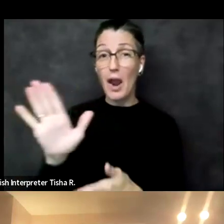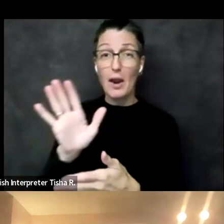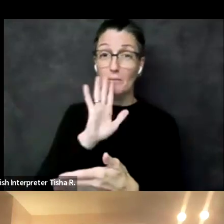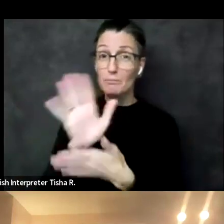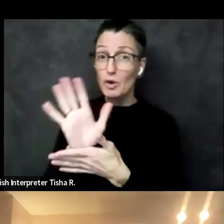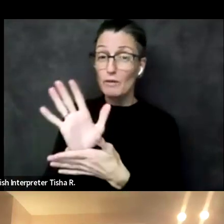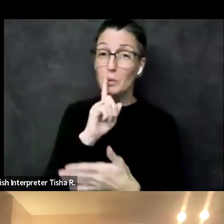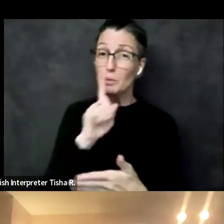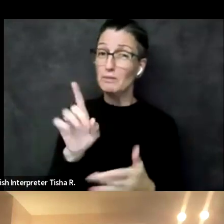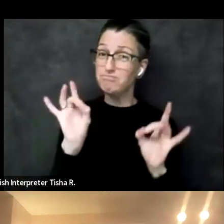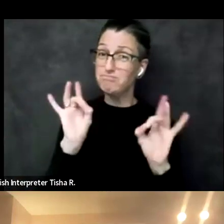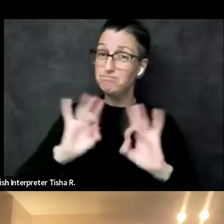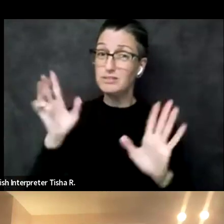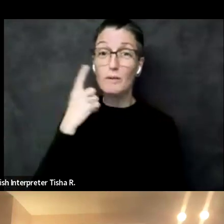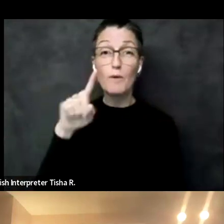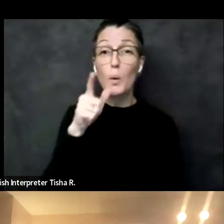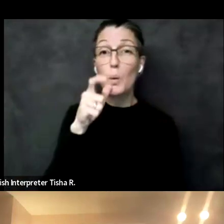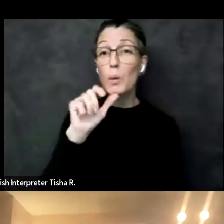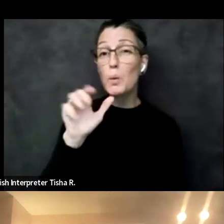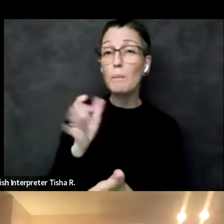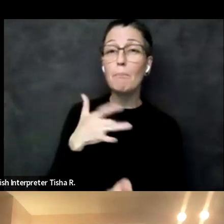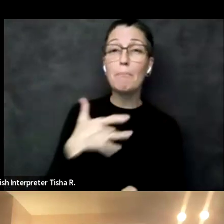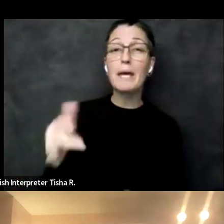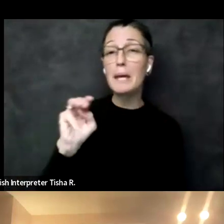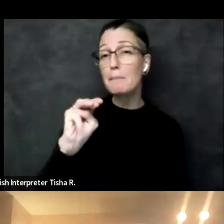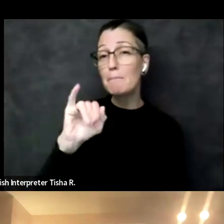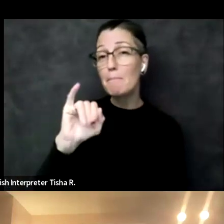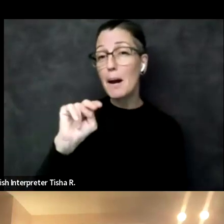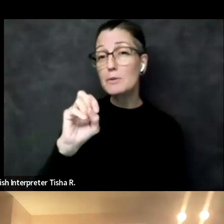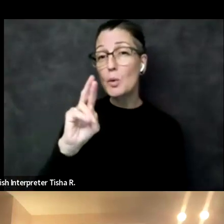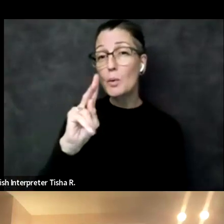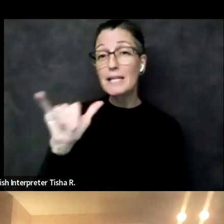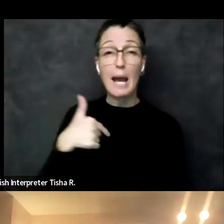I'm a screenwriter in the fiction space, and I constantly find myself